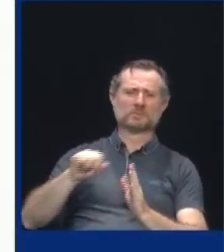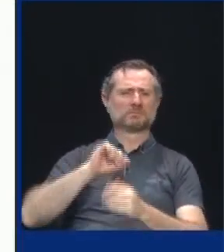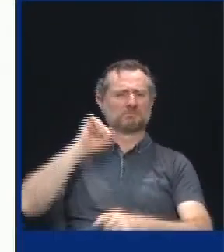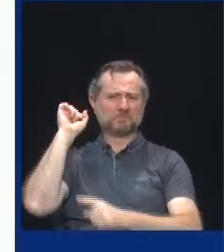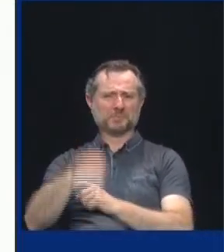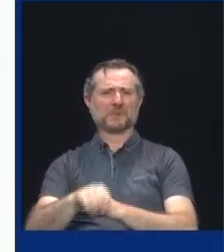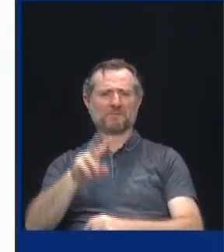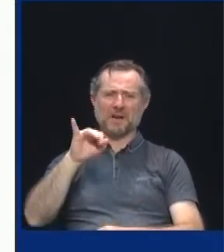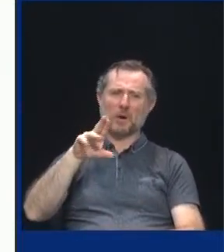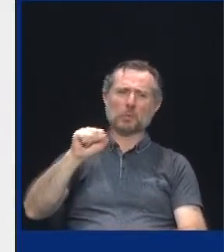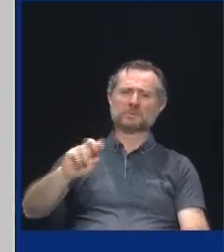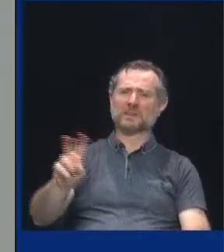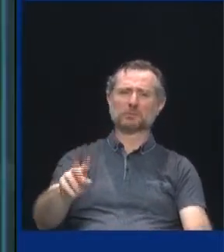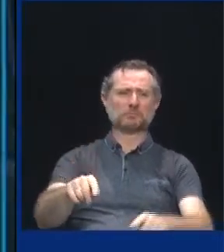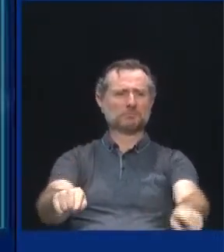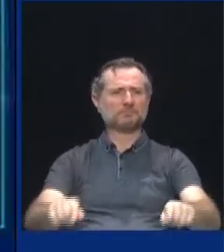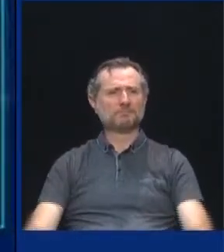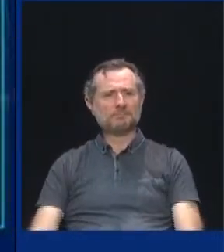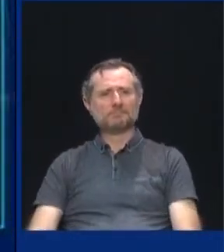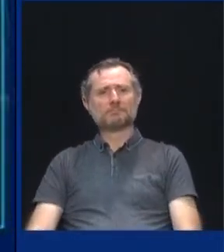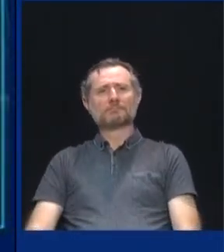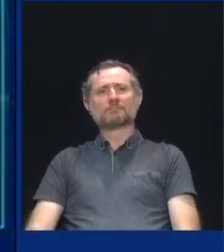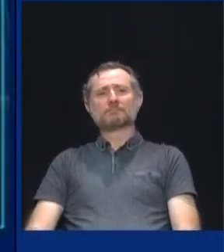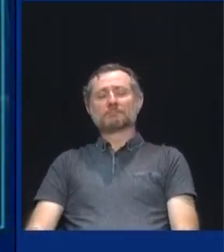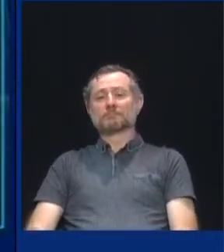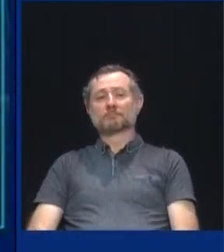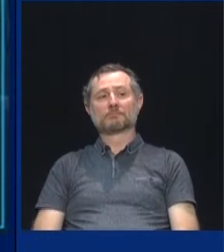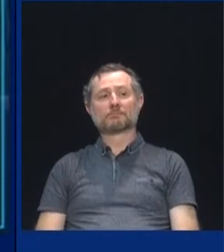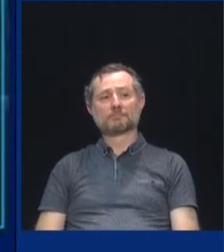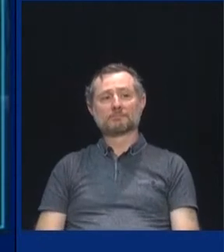WE WILL BEAT THIS VACCINE. STAY TOUGH NEW YORK STATE.